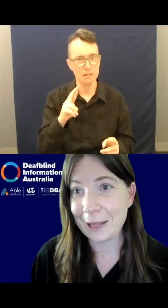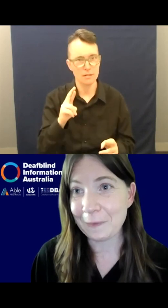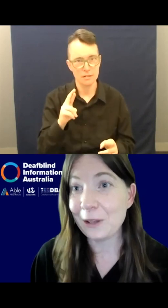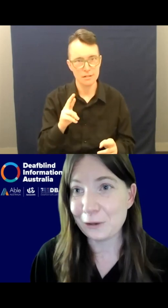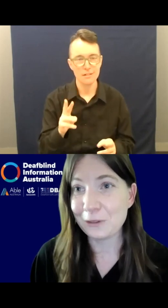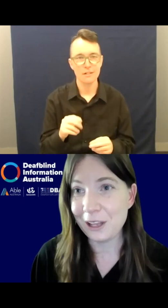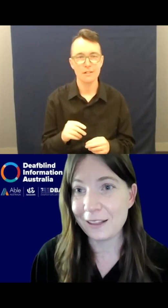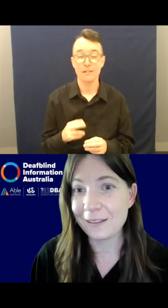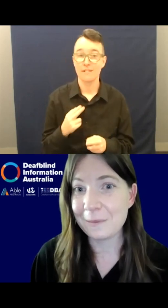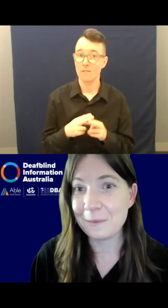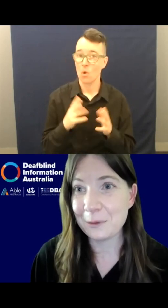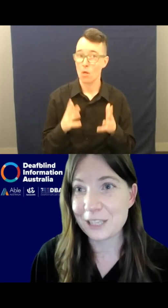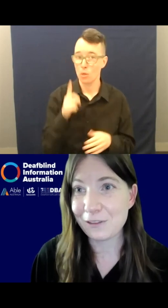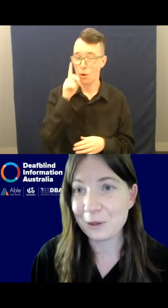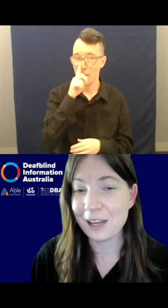a lot of clients born deaf and blind.